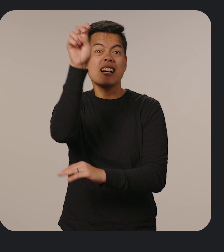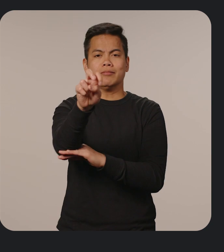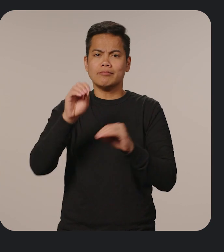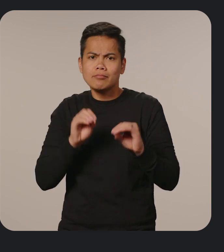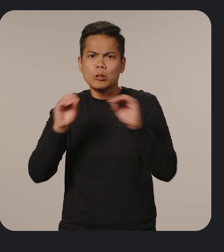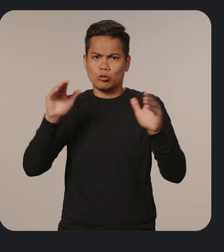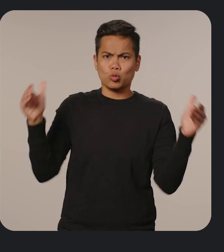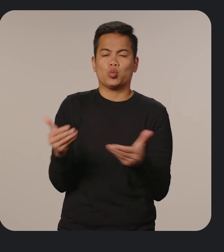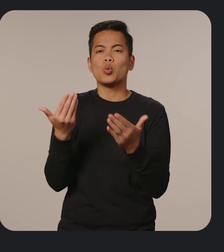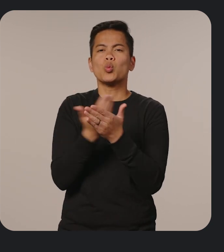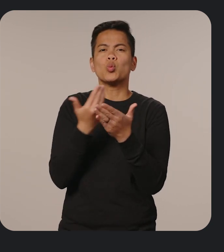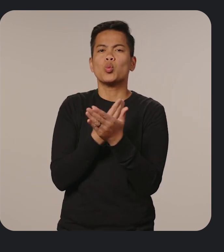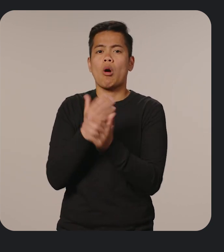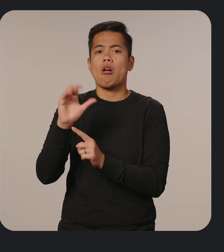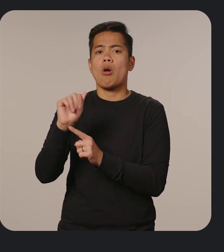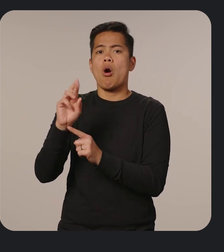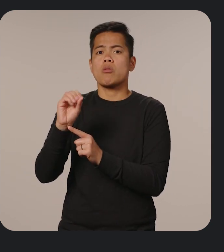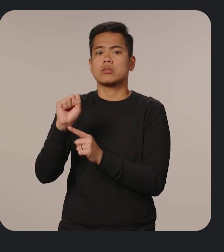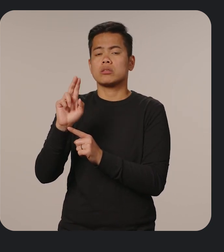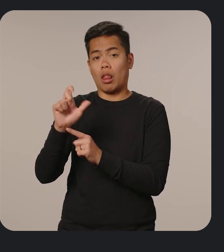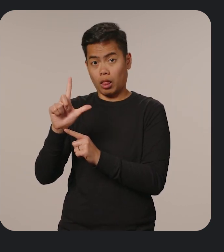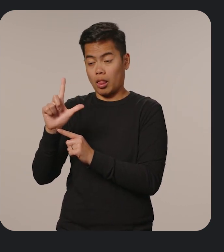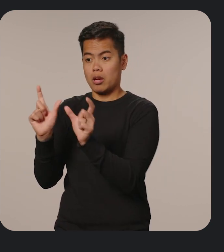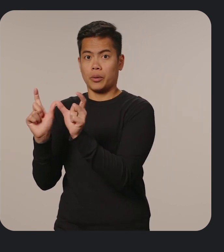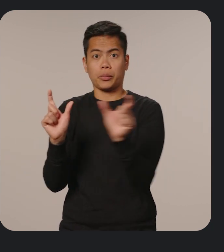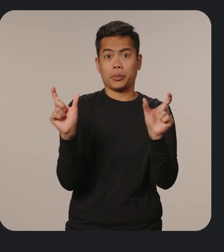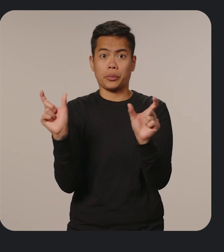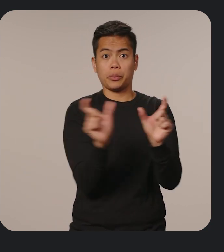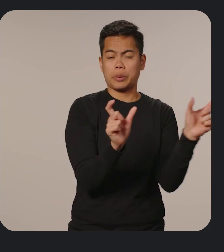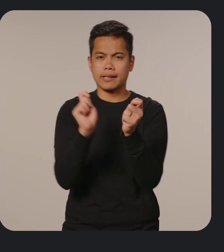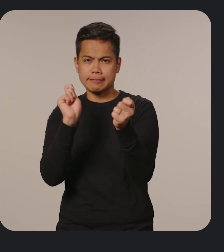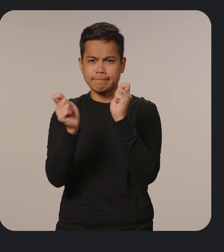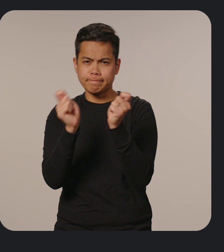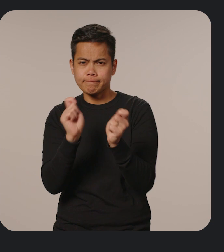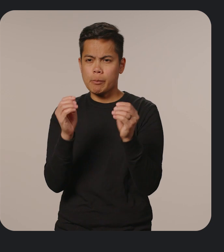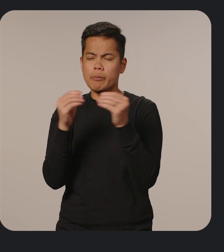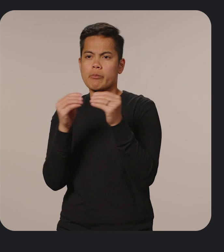This gives users a unique and fresh experience while browsing images and content.